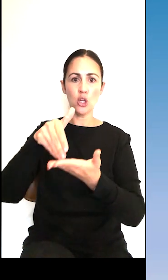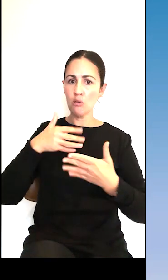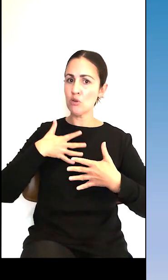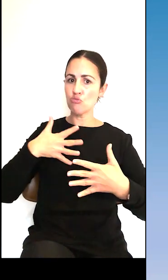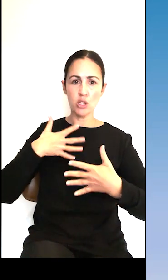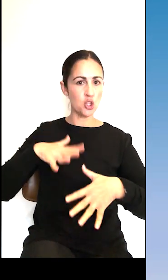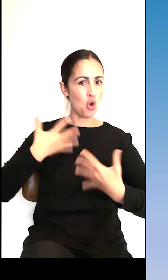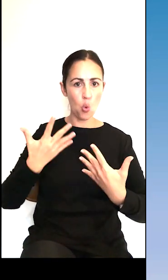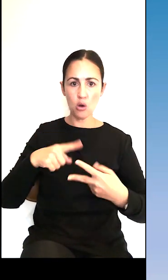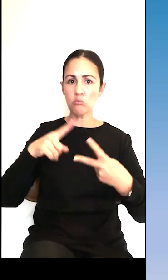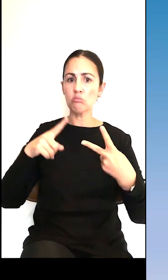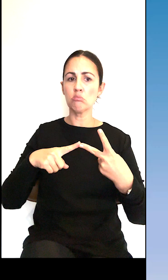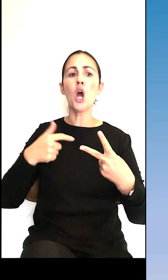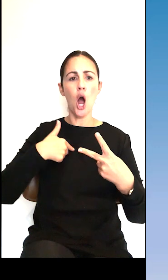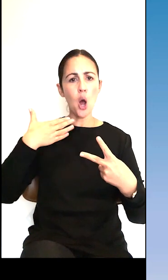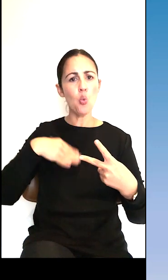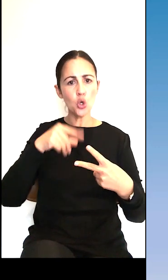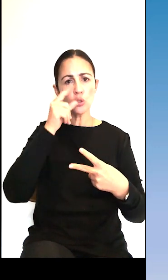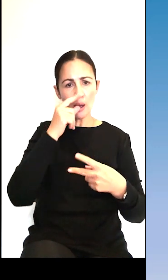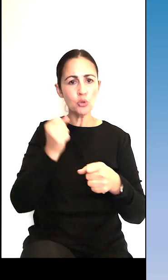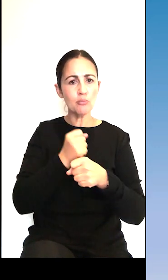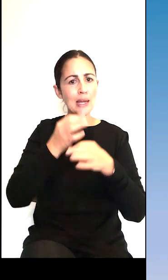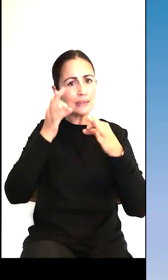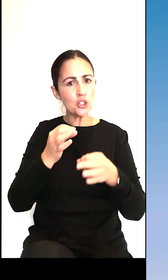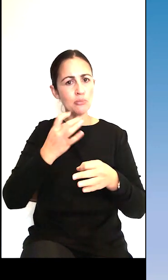to look after a pet? In terms of medical treatment,